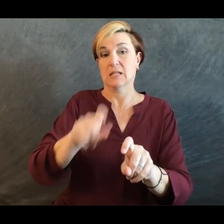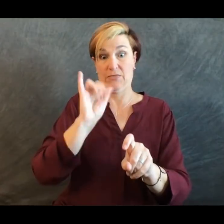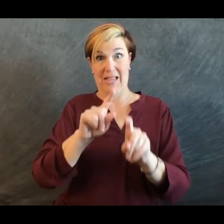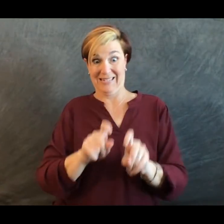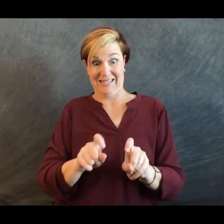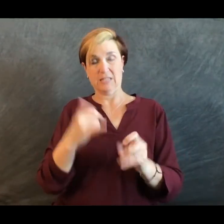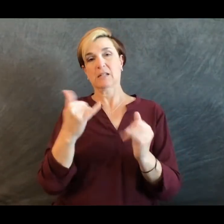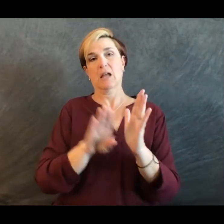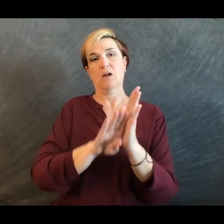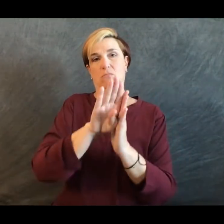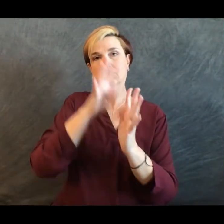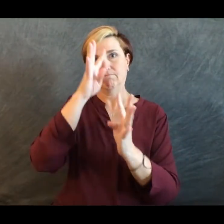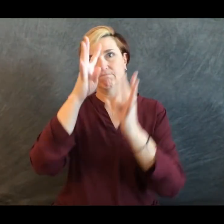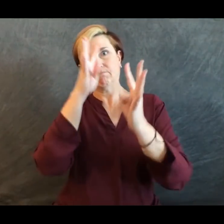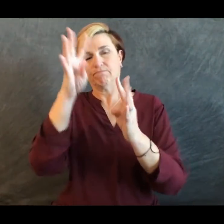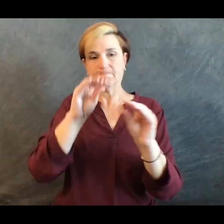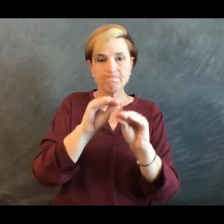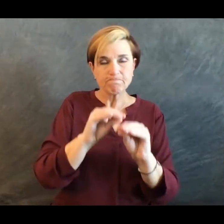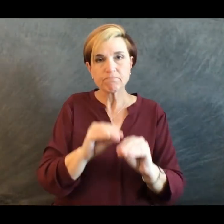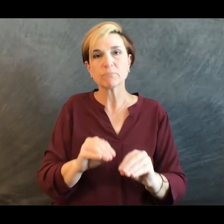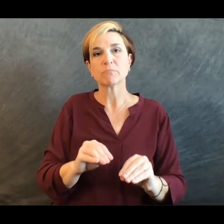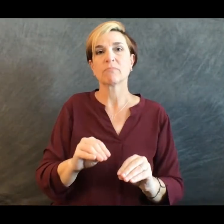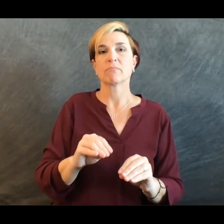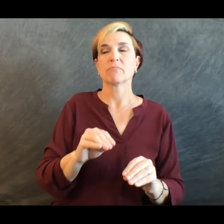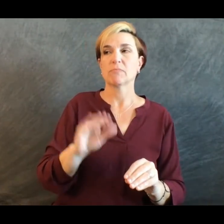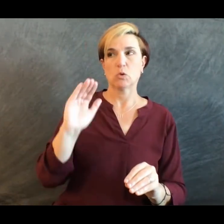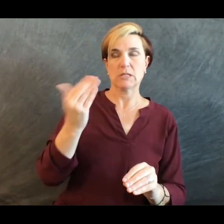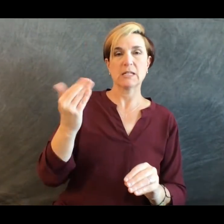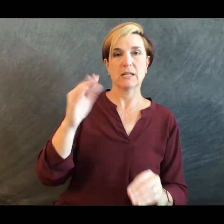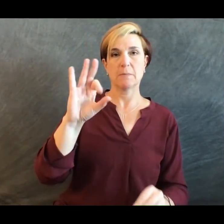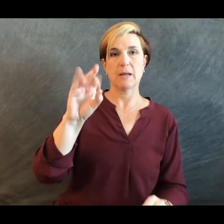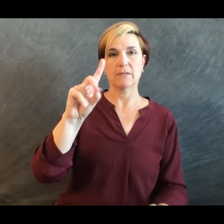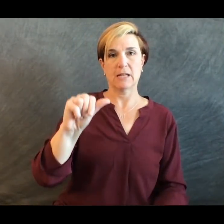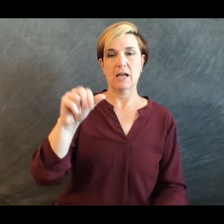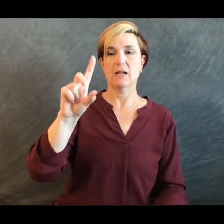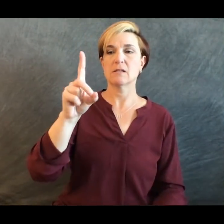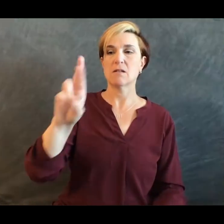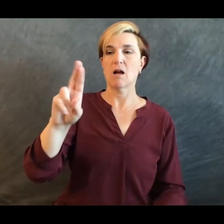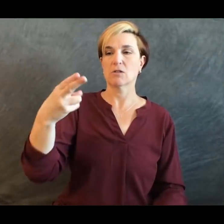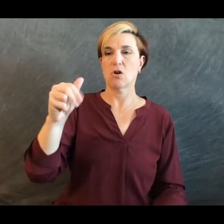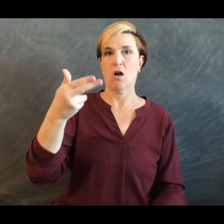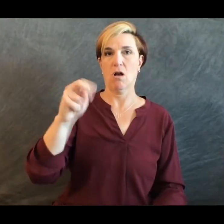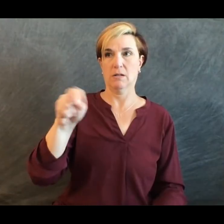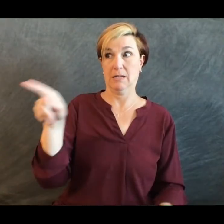quickly dr. Hahn's when validated we're confident that the production will scale